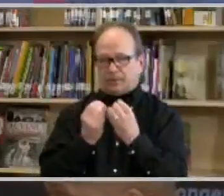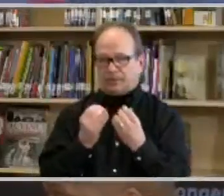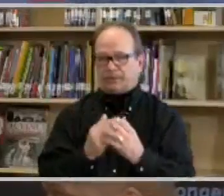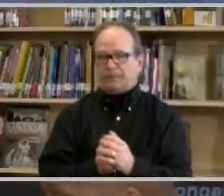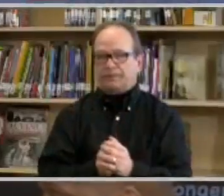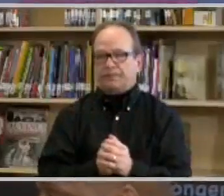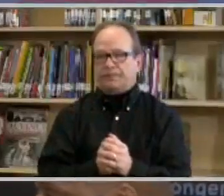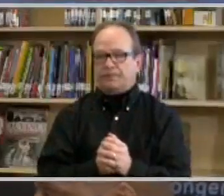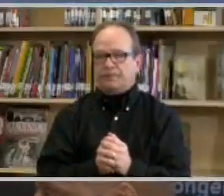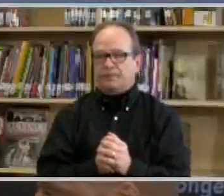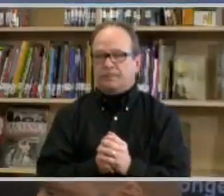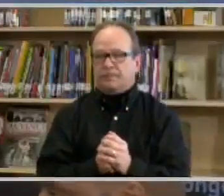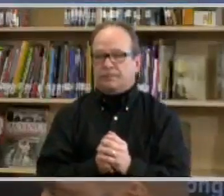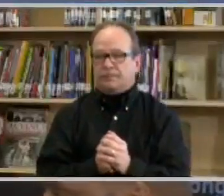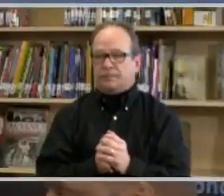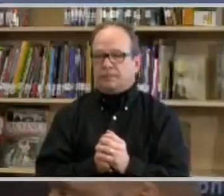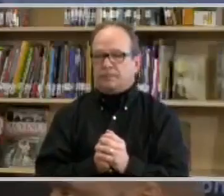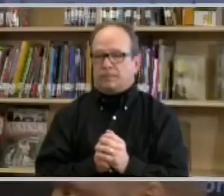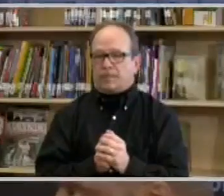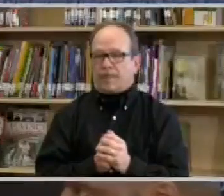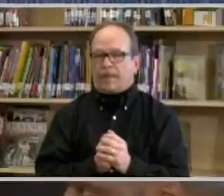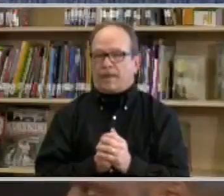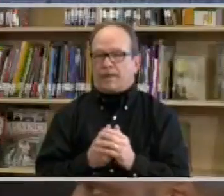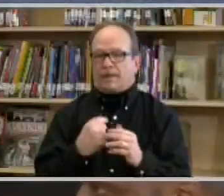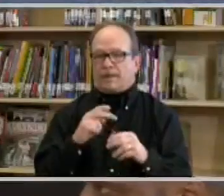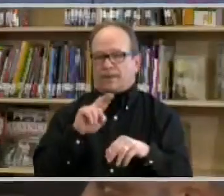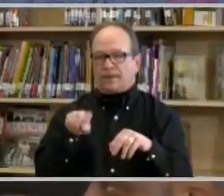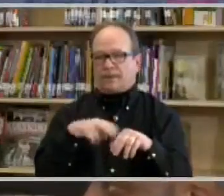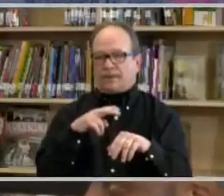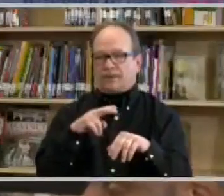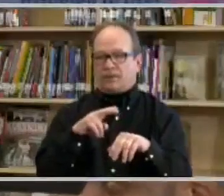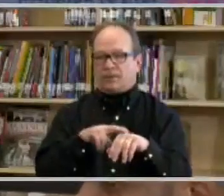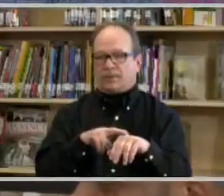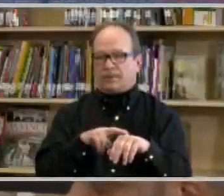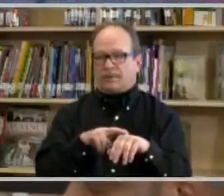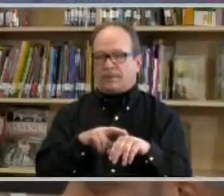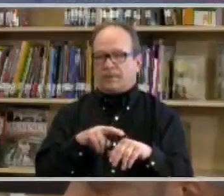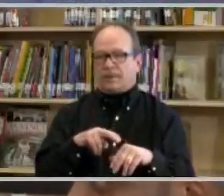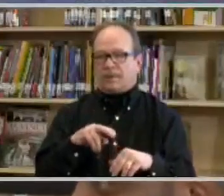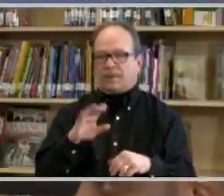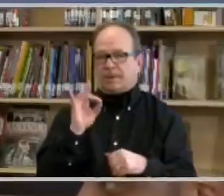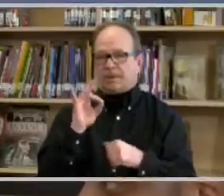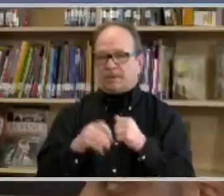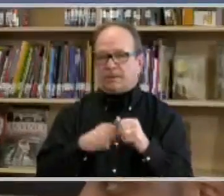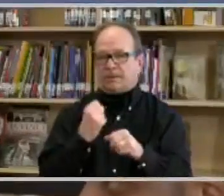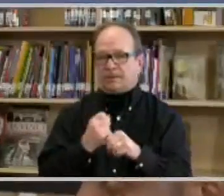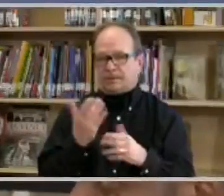INTERFAITH COUNSEL COUNCIL.